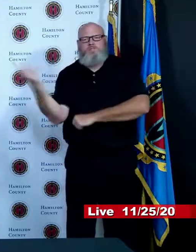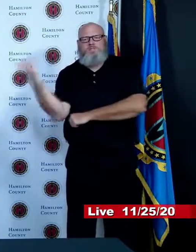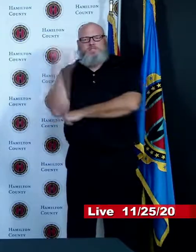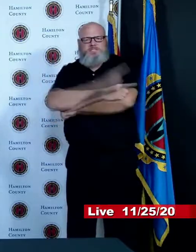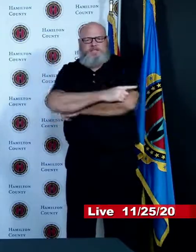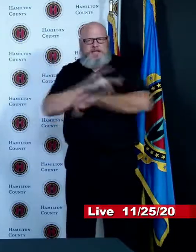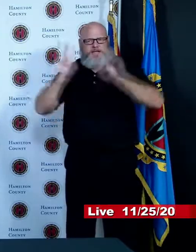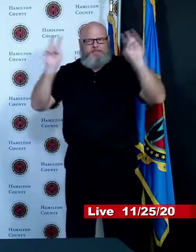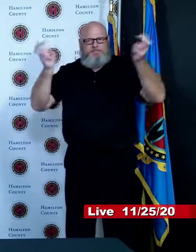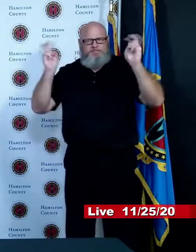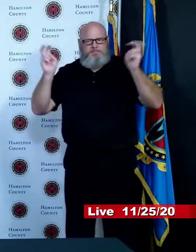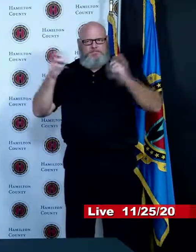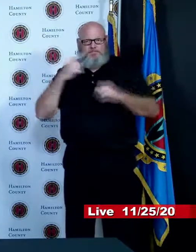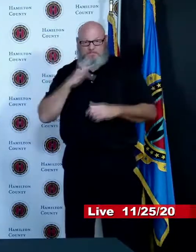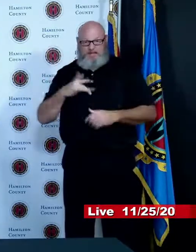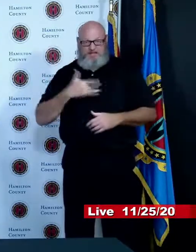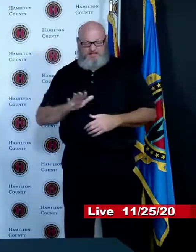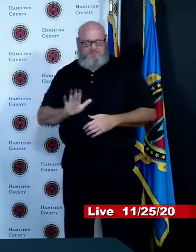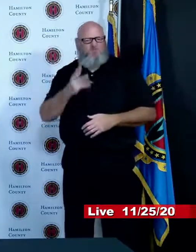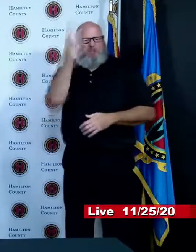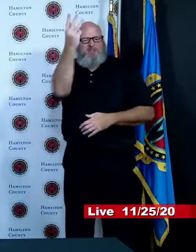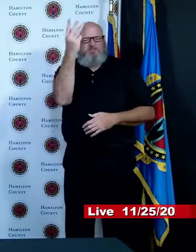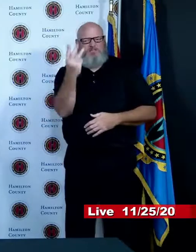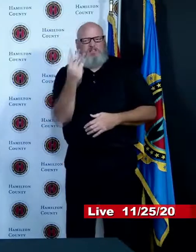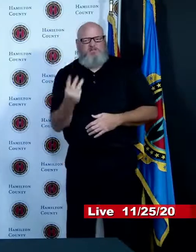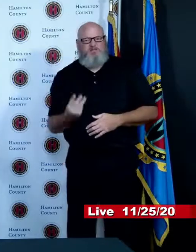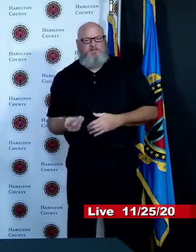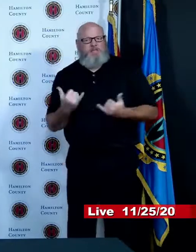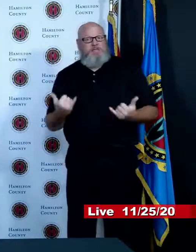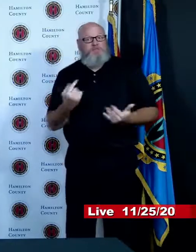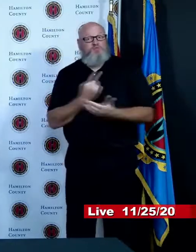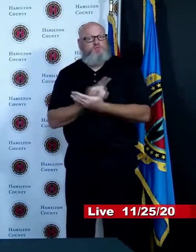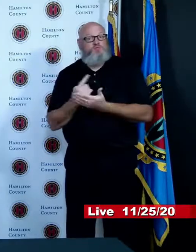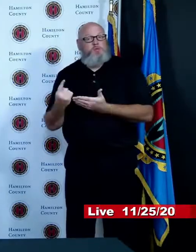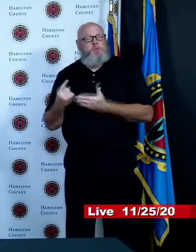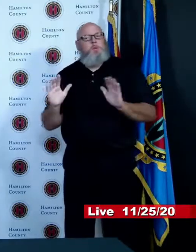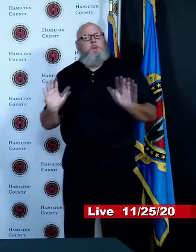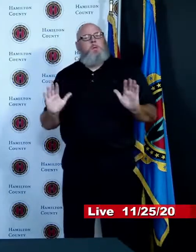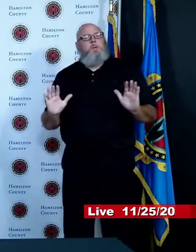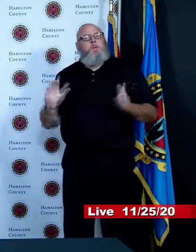I'm happy to report we have seen a slight decline in the number of cases over the last seven days